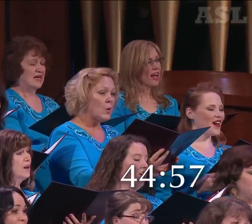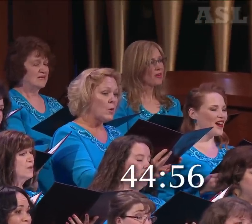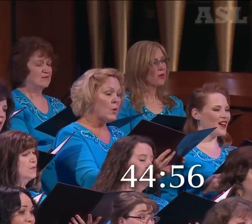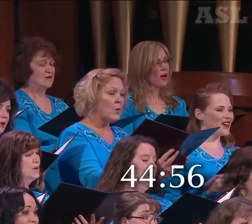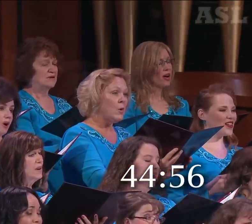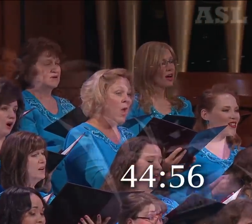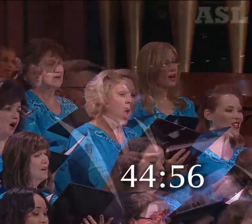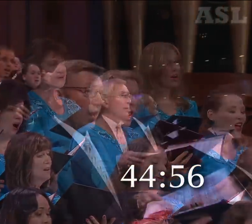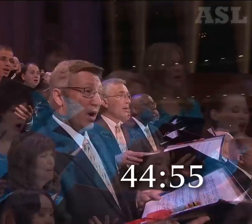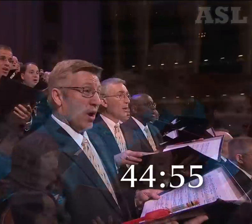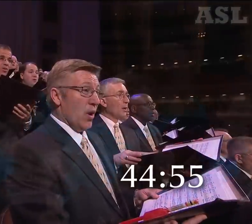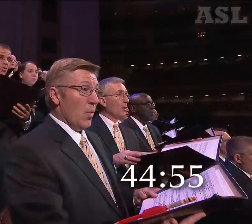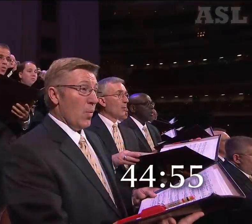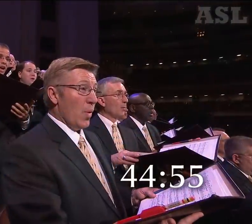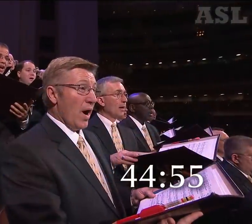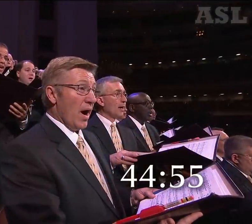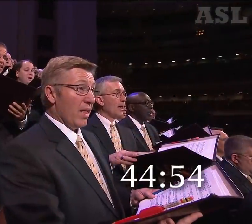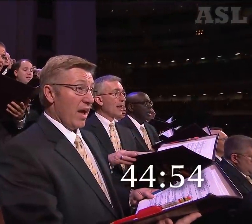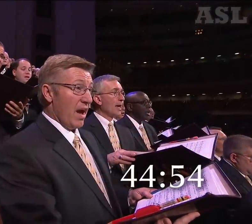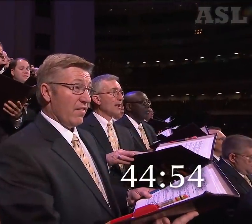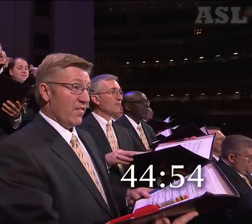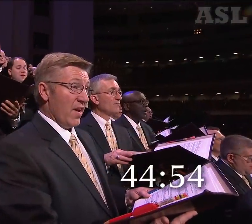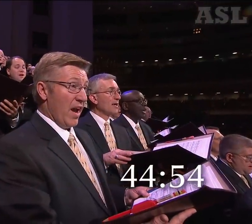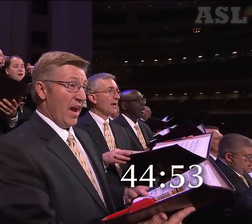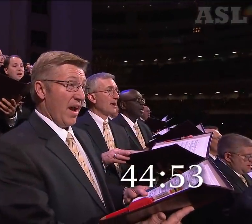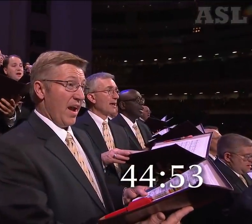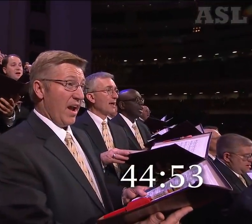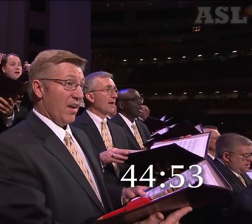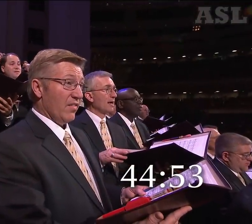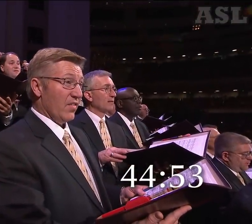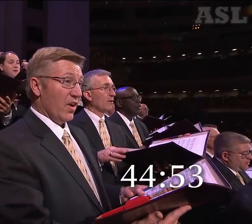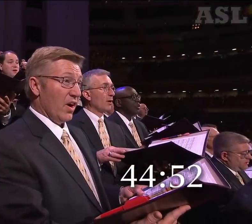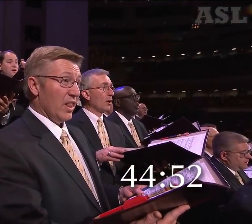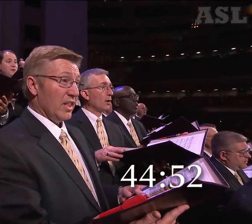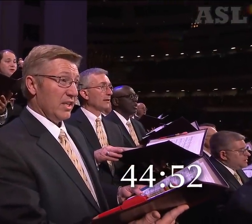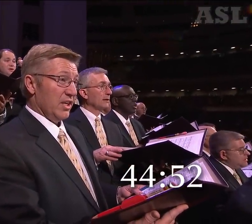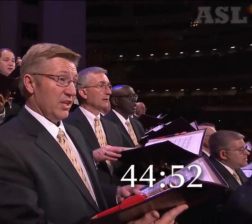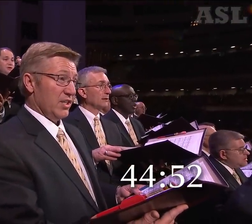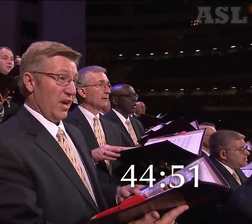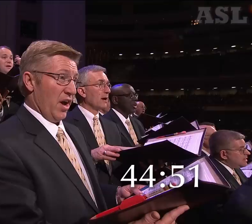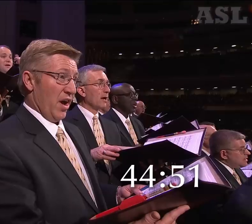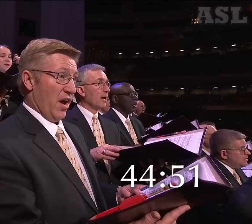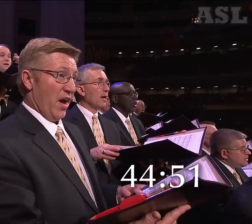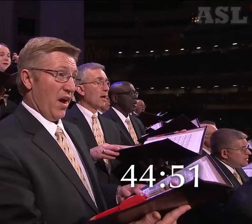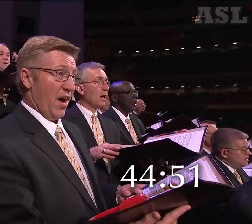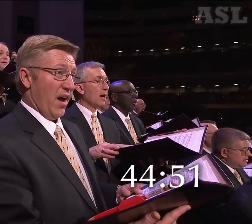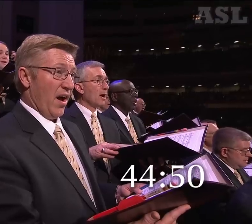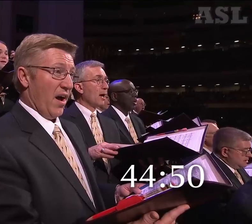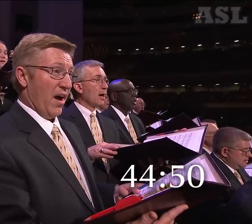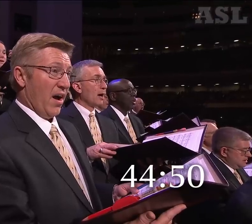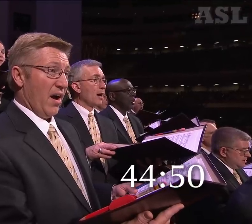THIS IS THE ENGLISH CLOSED CAPTION CHANNEL OF THE CHURCH OF JESUS CHRIST OF LATTER-DAY SAINTS.